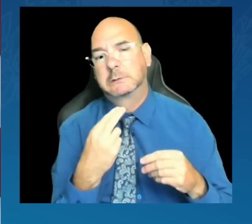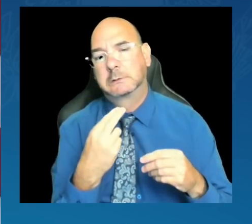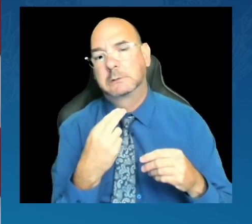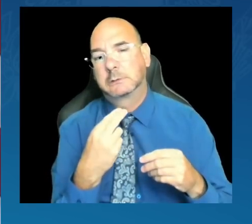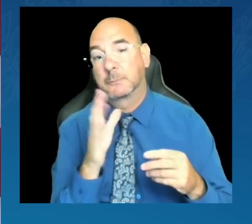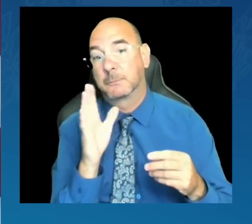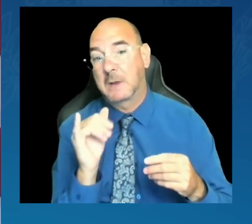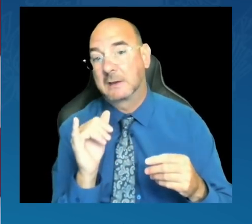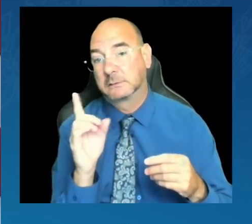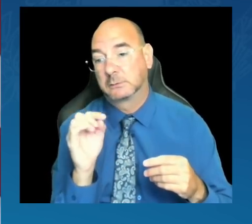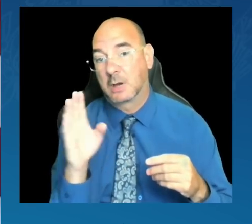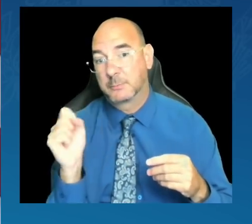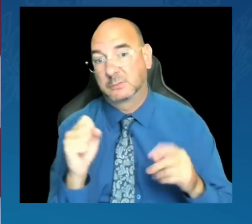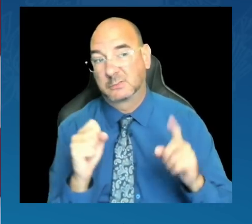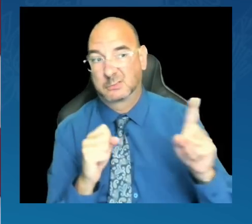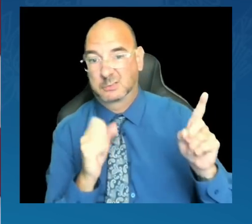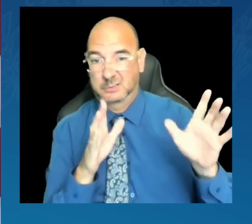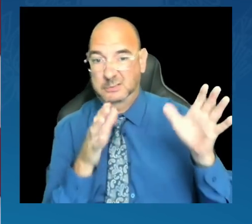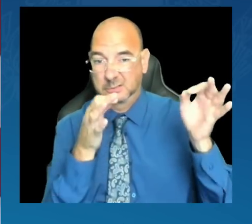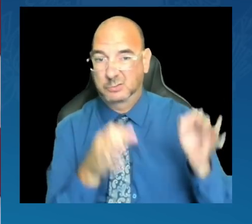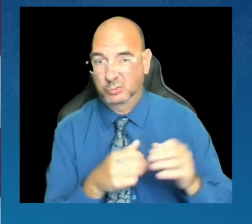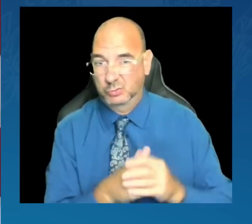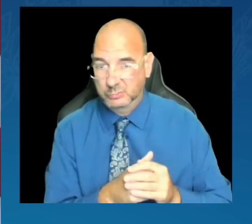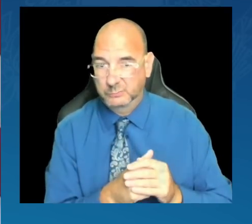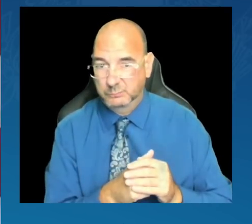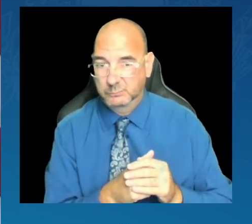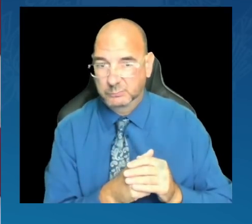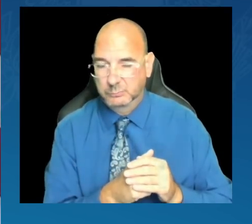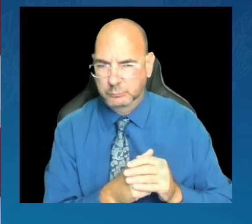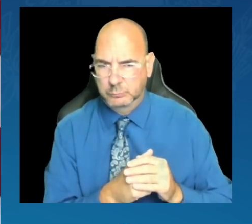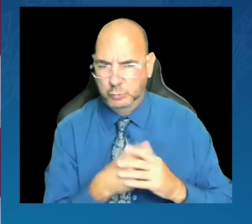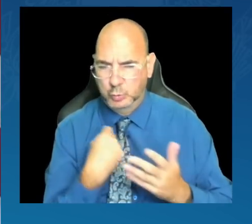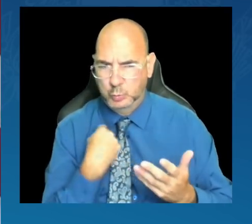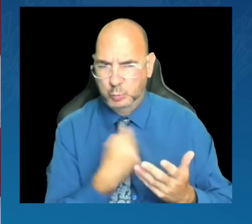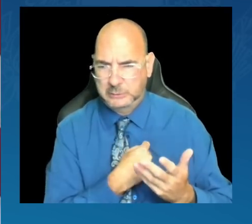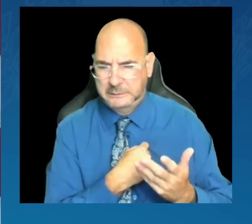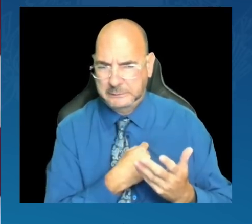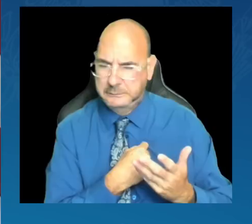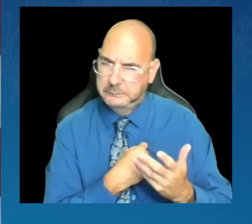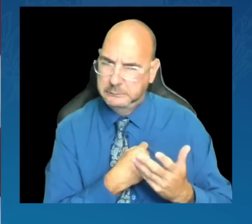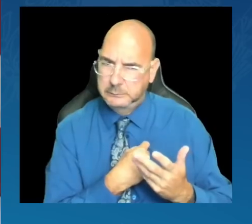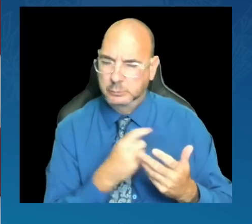We are looking at an interpretation of the Constitution that suggests --